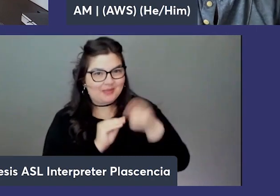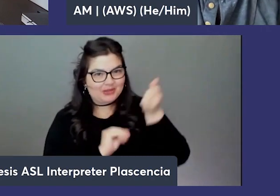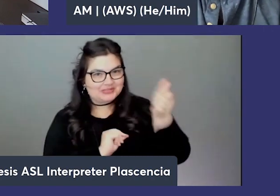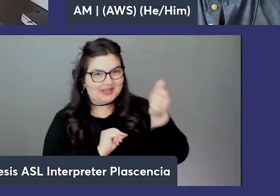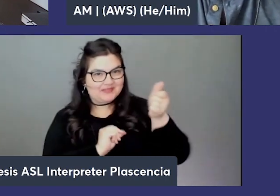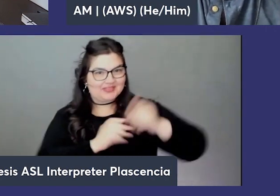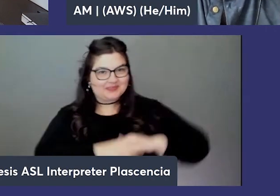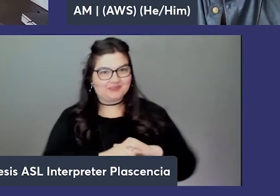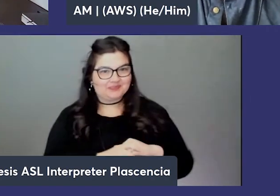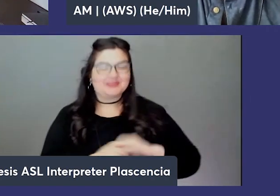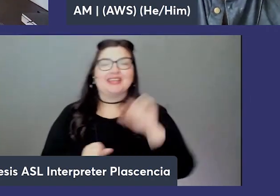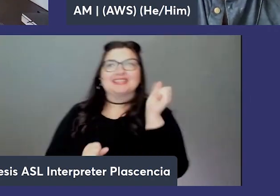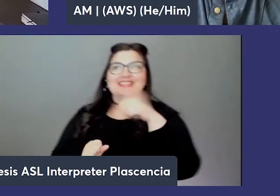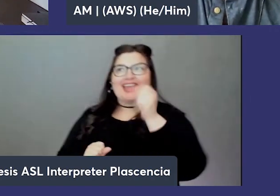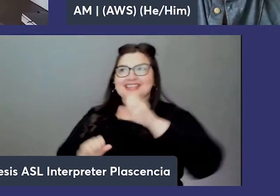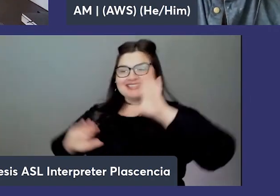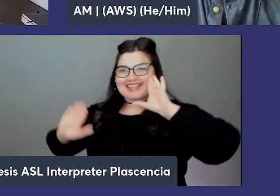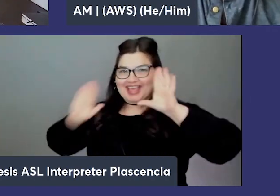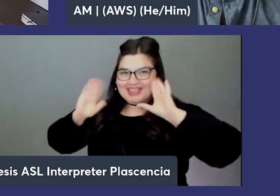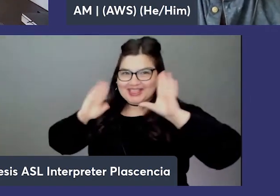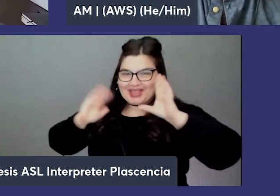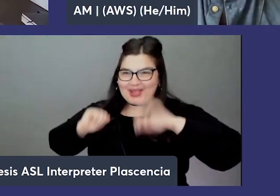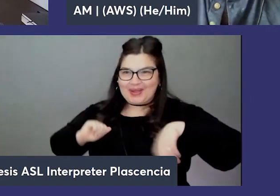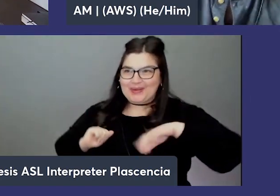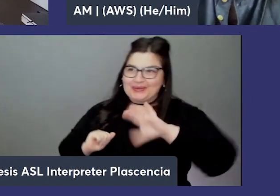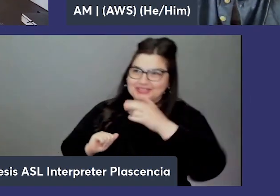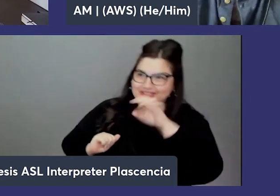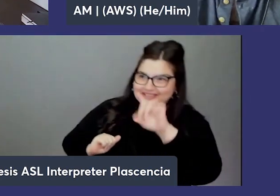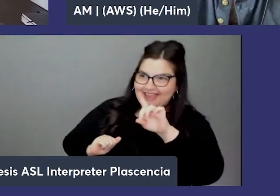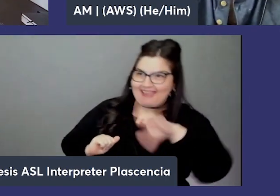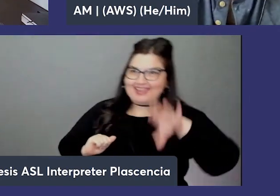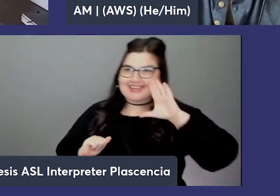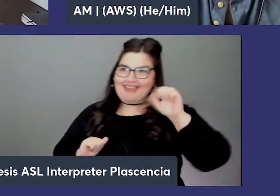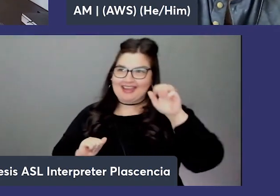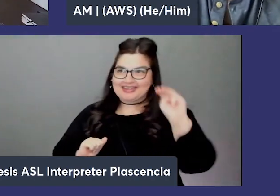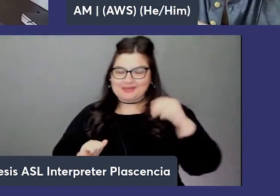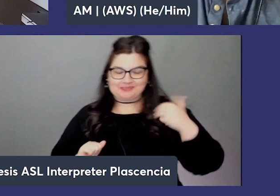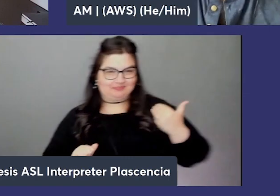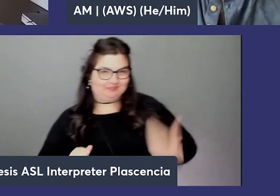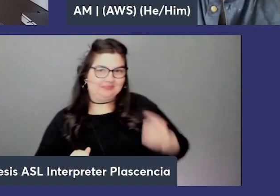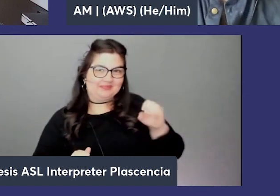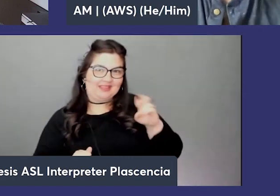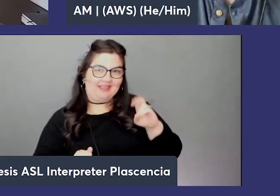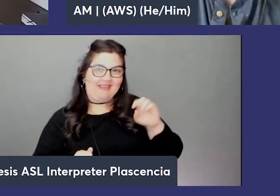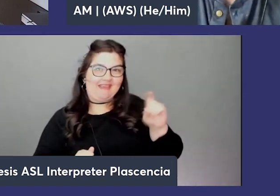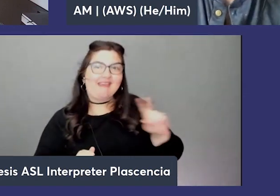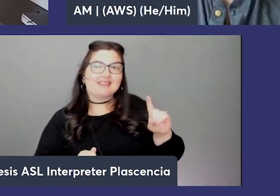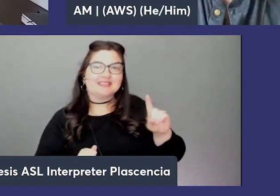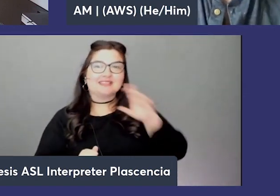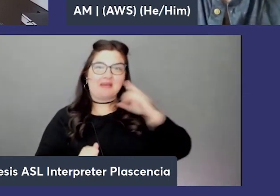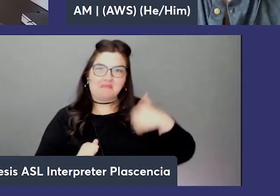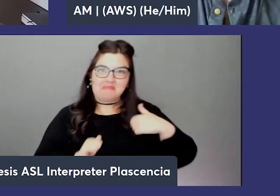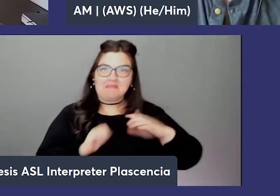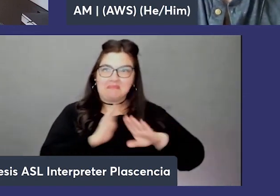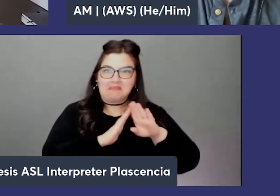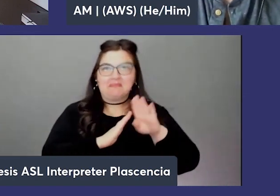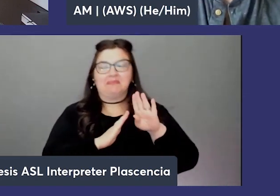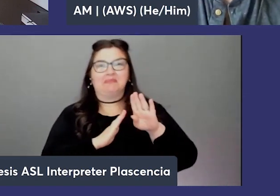Yes. Hi, Chad, hi, AM. My name is Erez Berkner, I am CEO and co-founder of Lumigo, and great to be here.